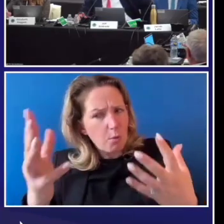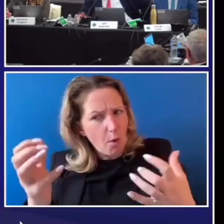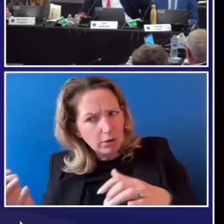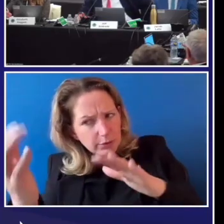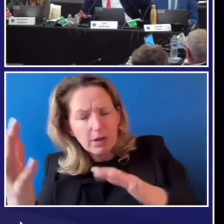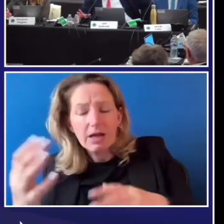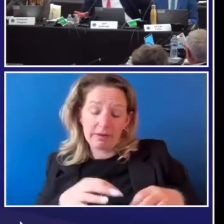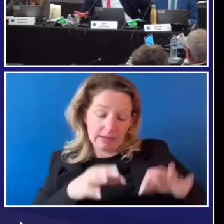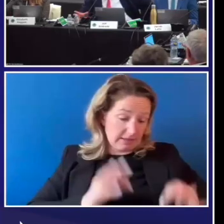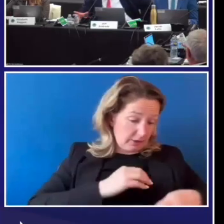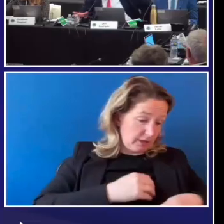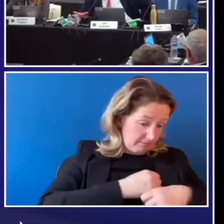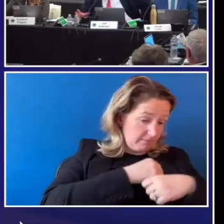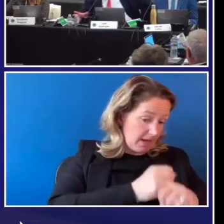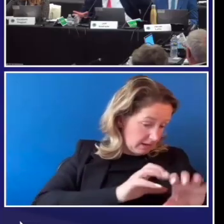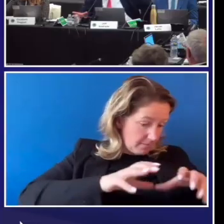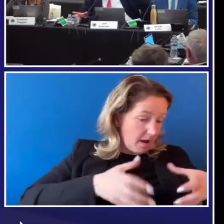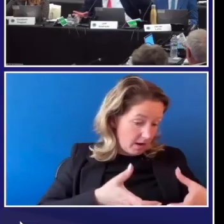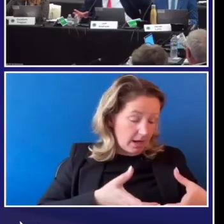body, which we acknowledge may be different.